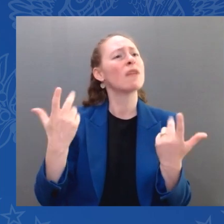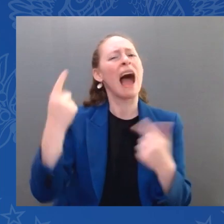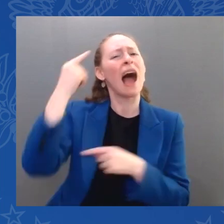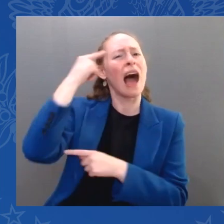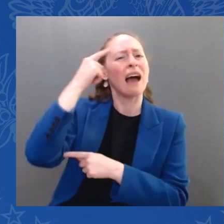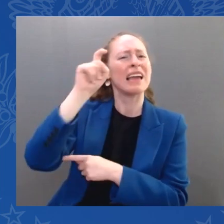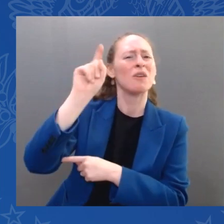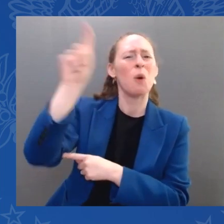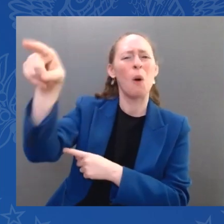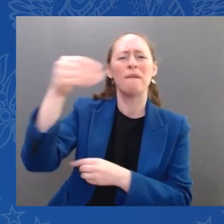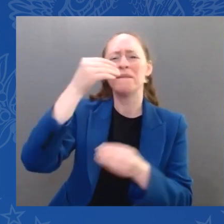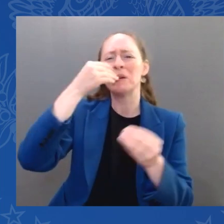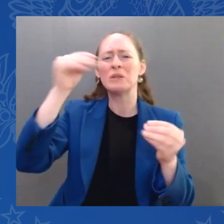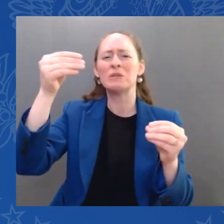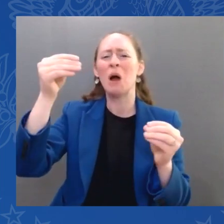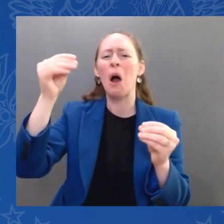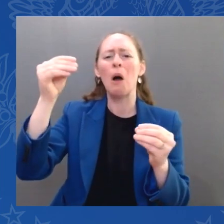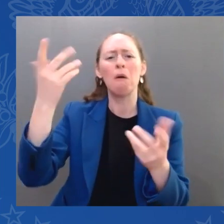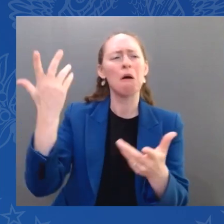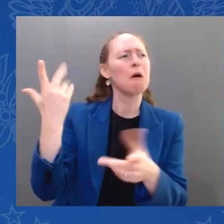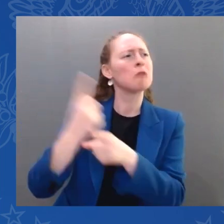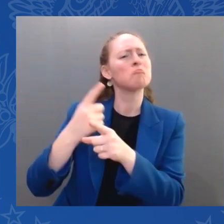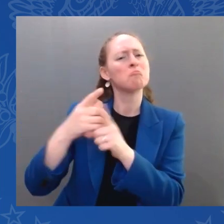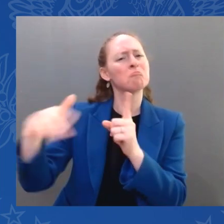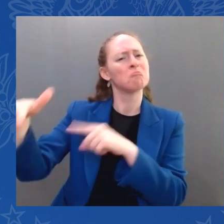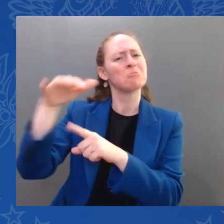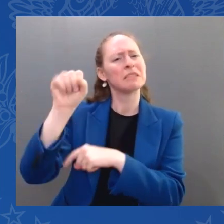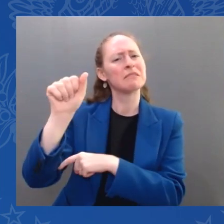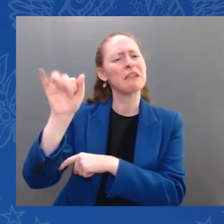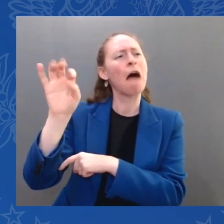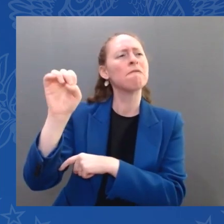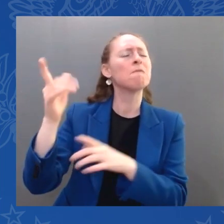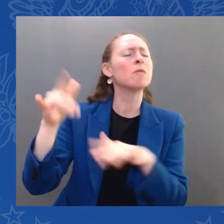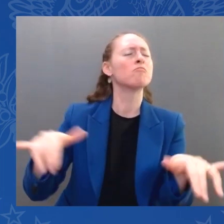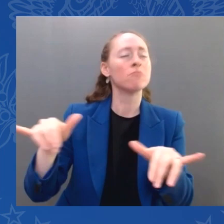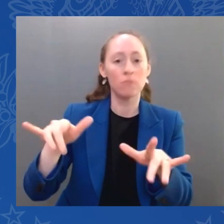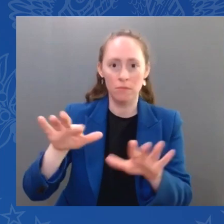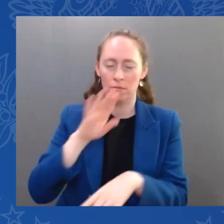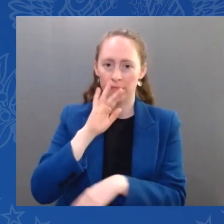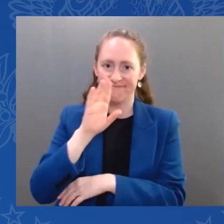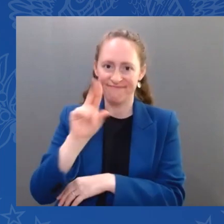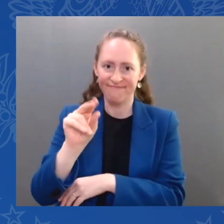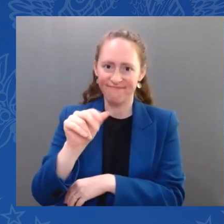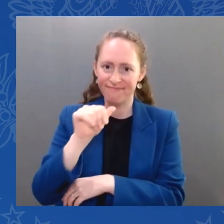But they were not. The devastating reality